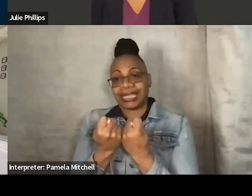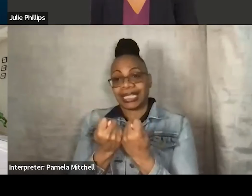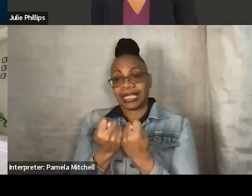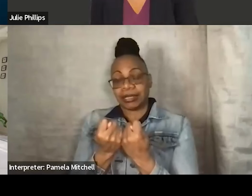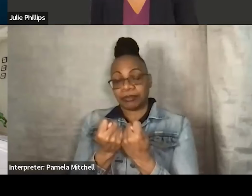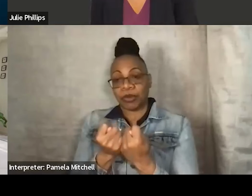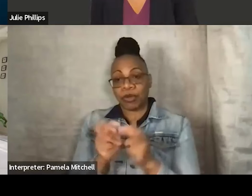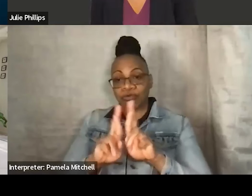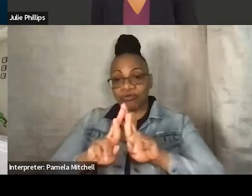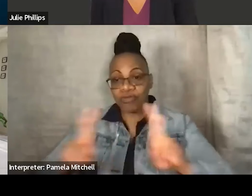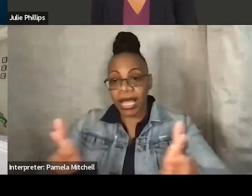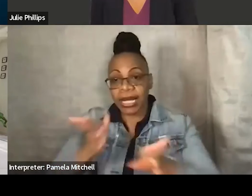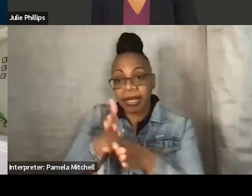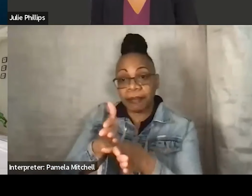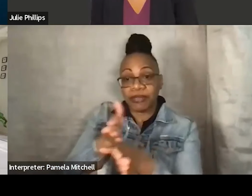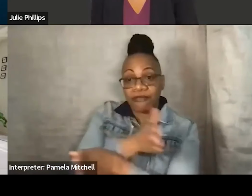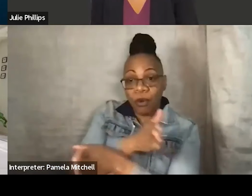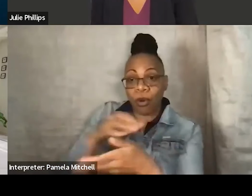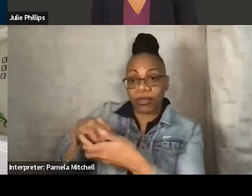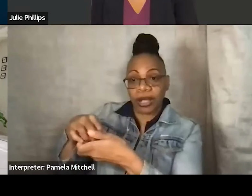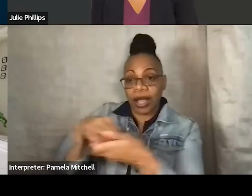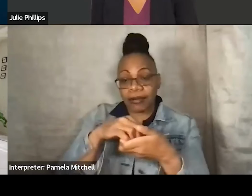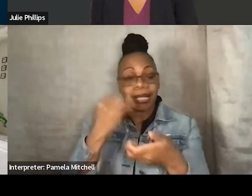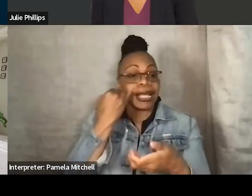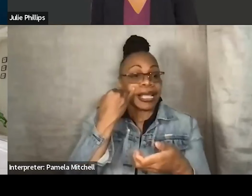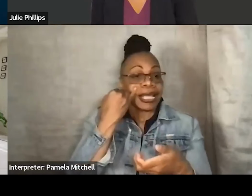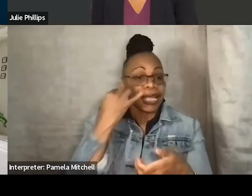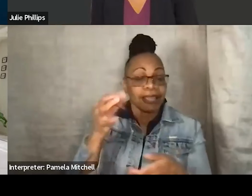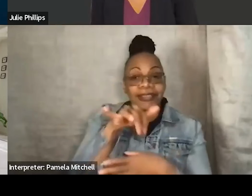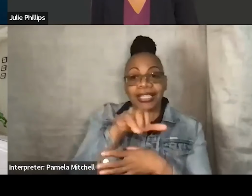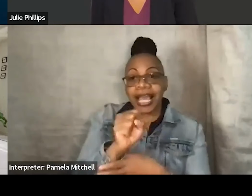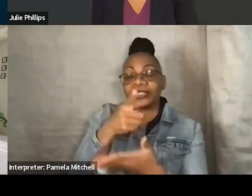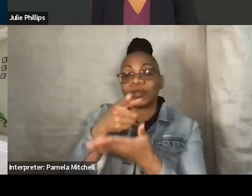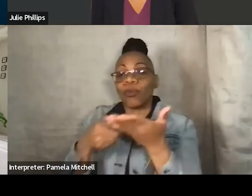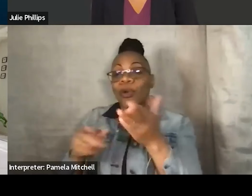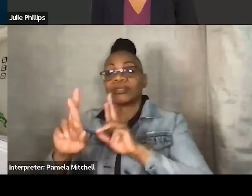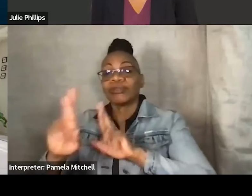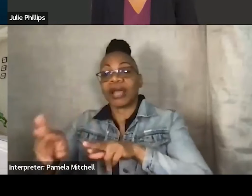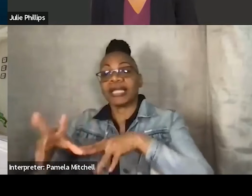"And if so, what was the reaction to adding "the heads of all the CCBHCs to the board?"